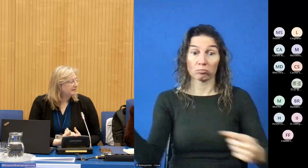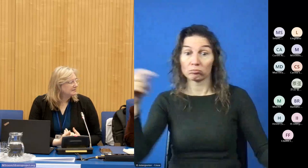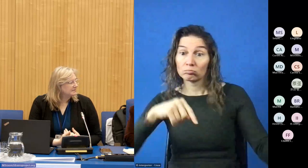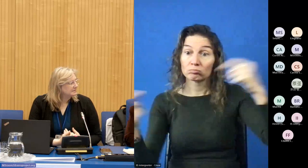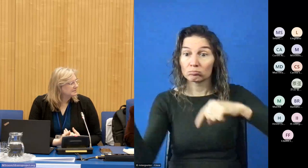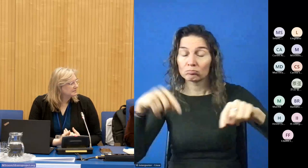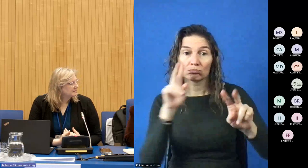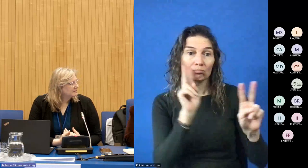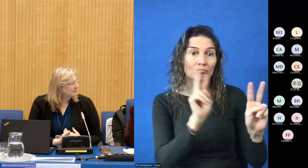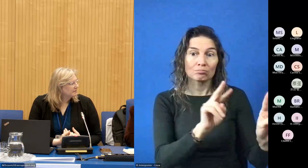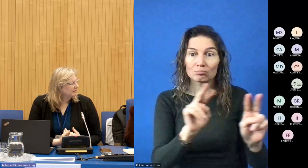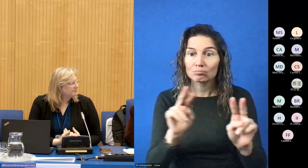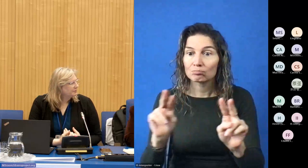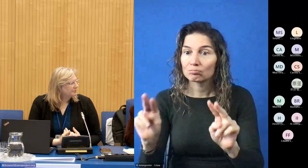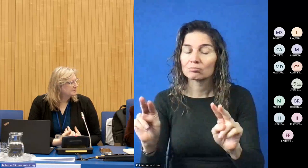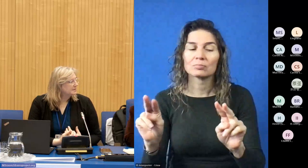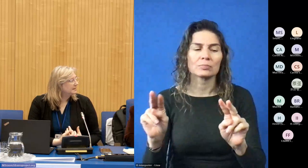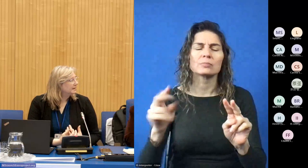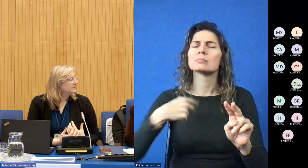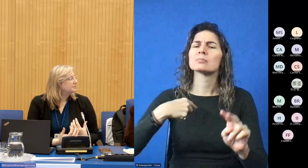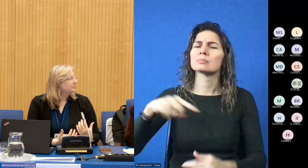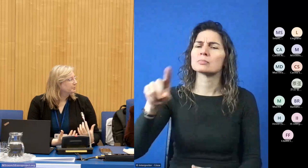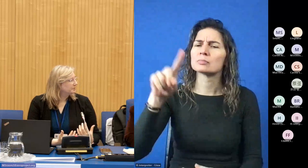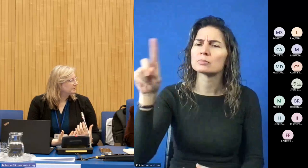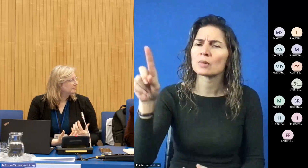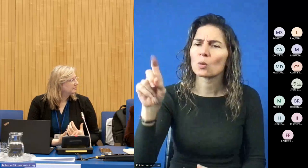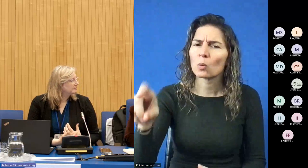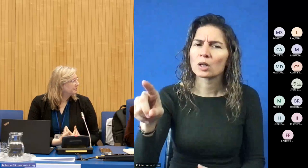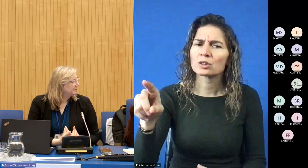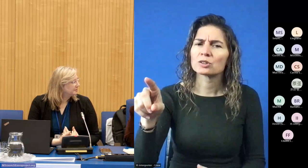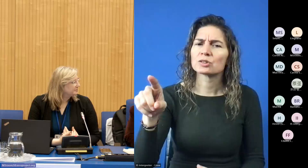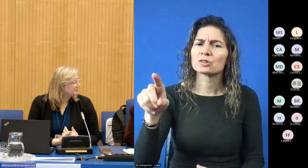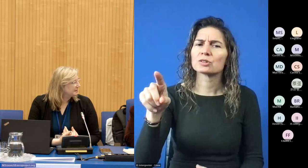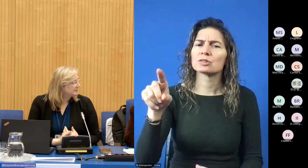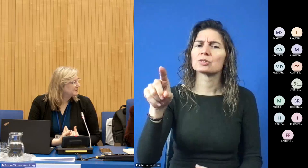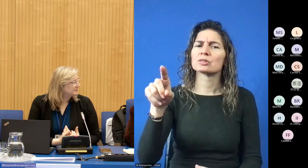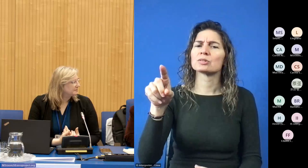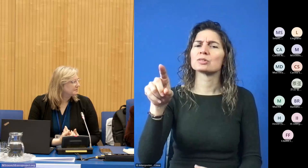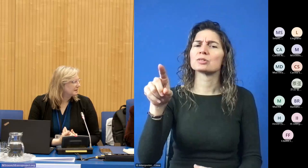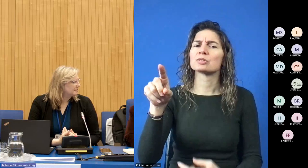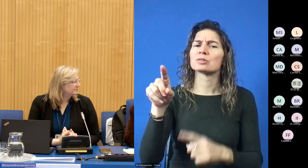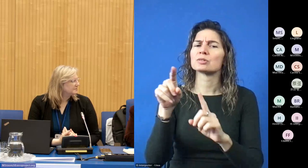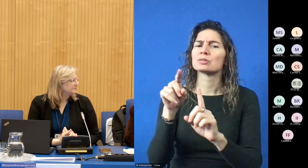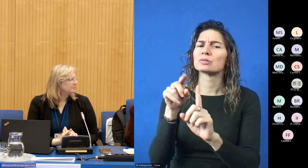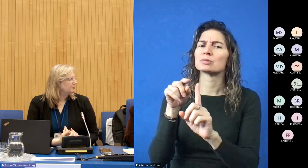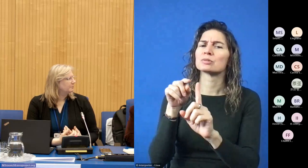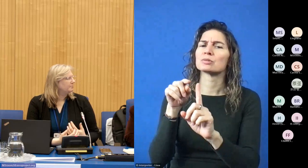panellists is, if you are seeking any support from others as a result of this conference, what would